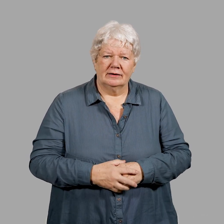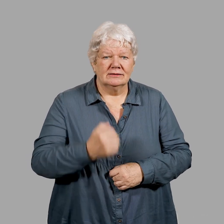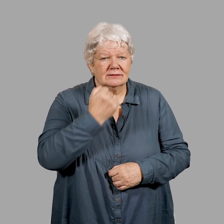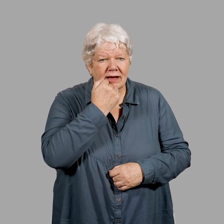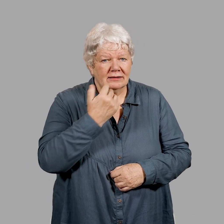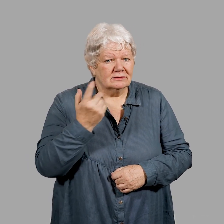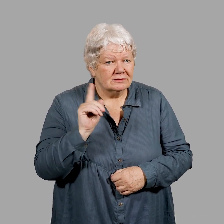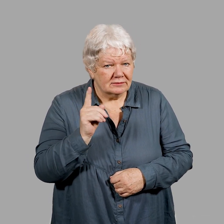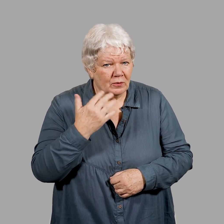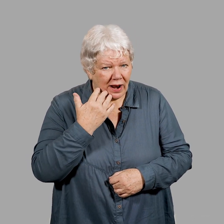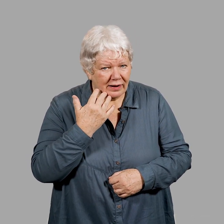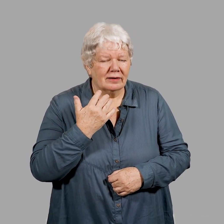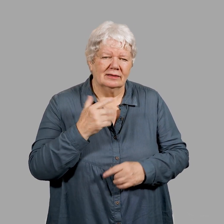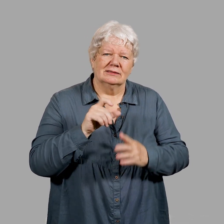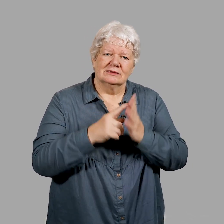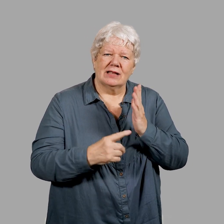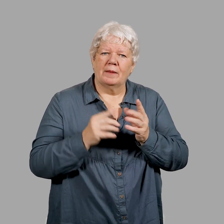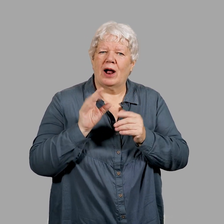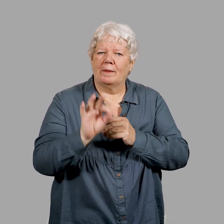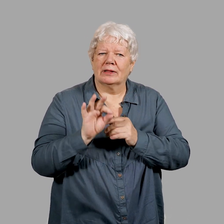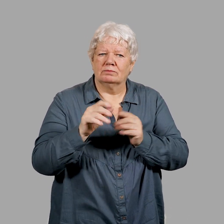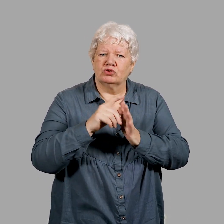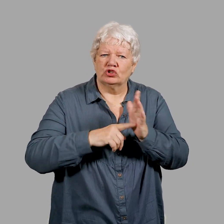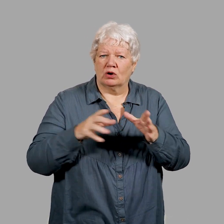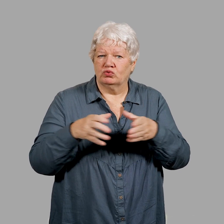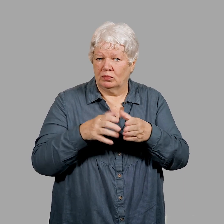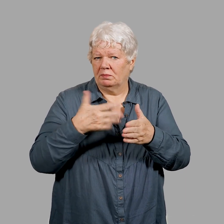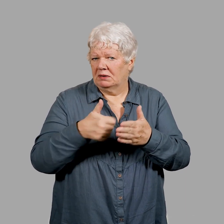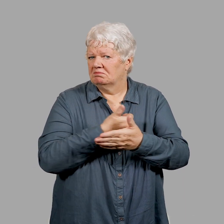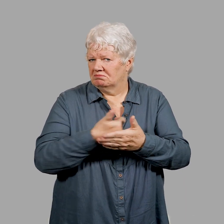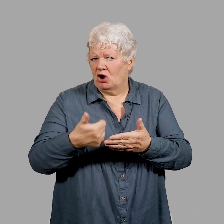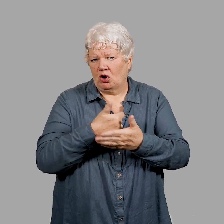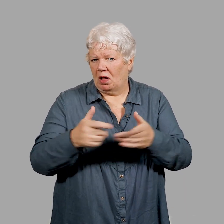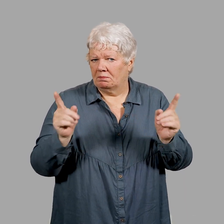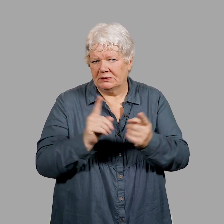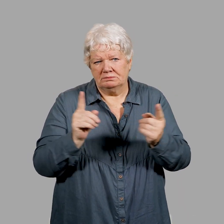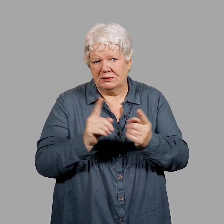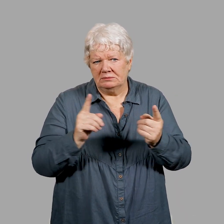Date: Disabled applicants’ project group have met regularly